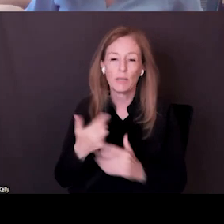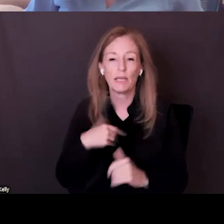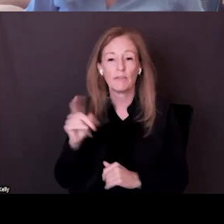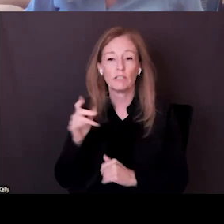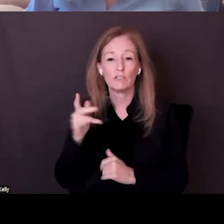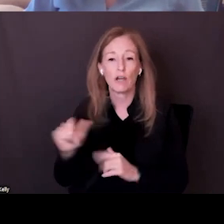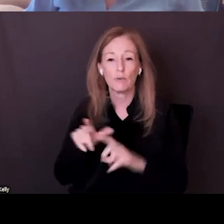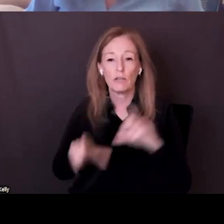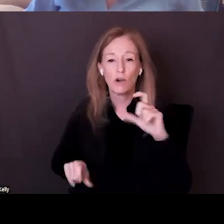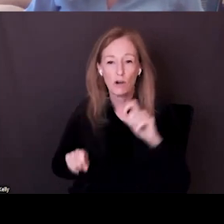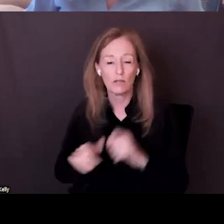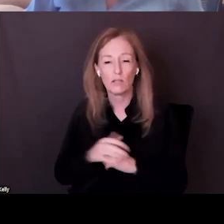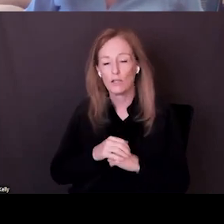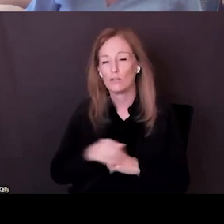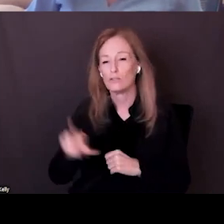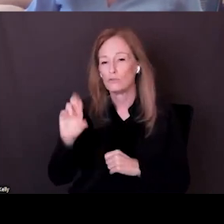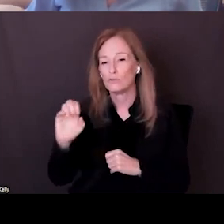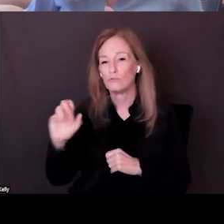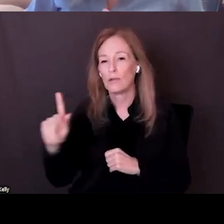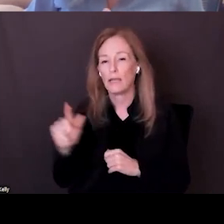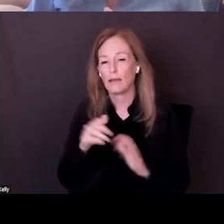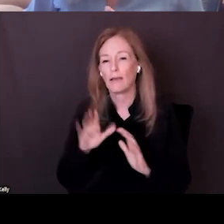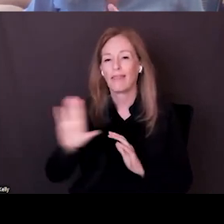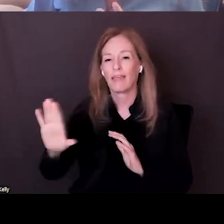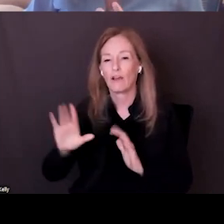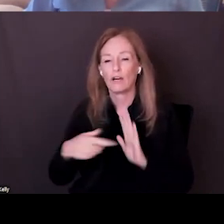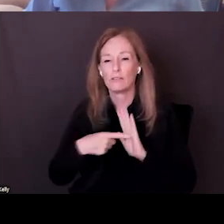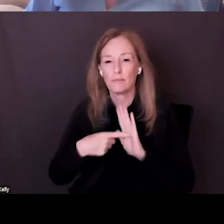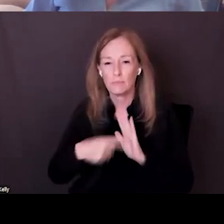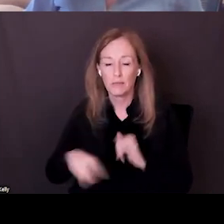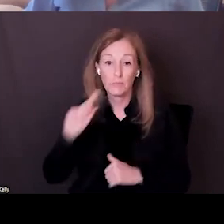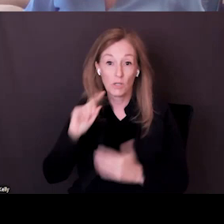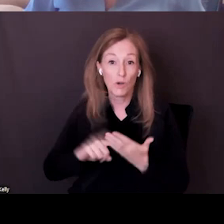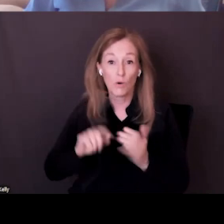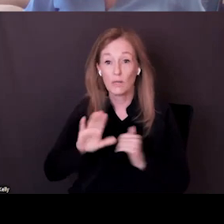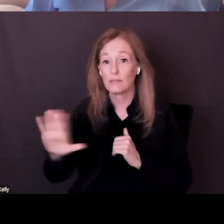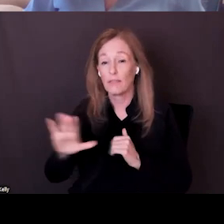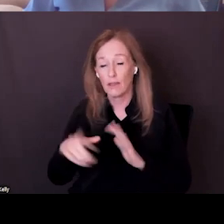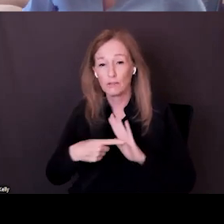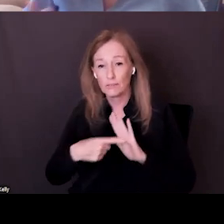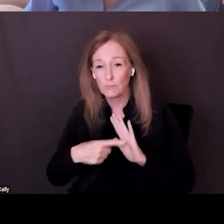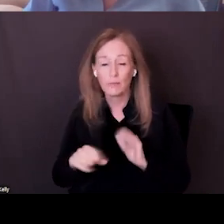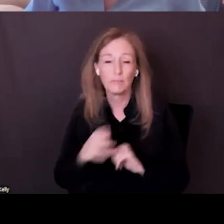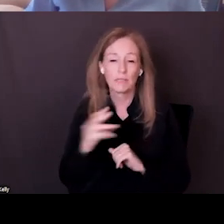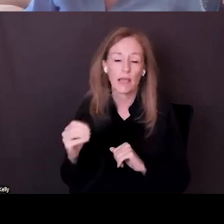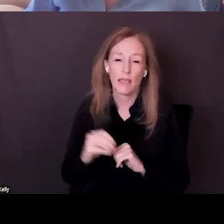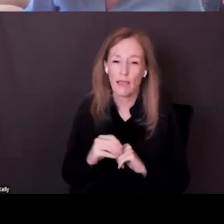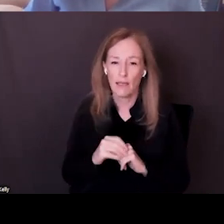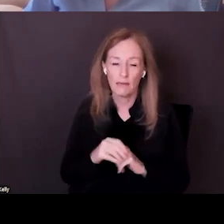RANK THE SYMPTOMS AND NOTICE THEM AND CALL THOSE OUT. WE USE